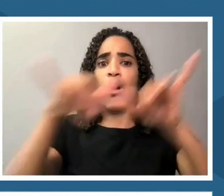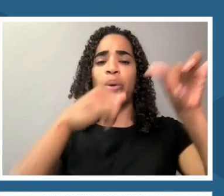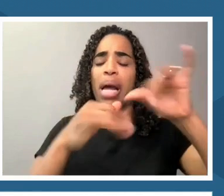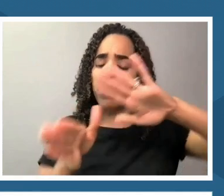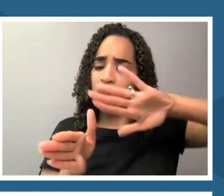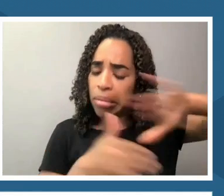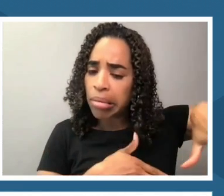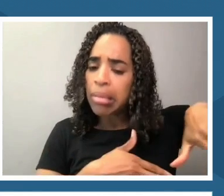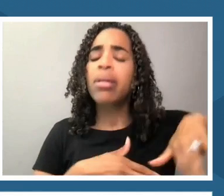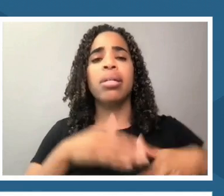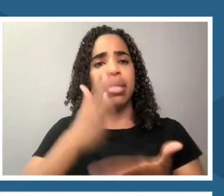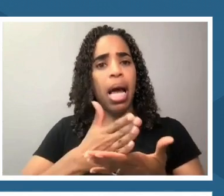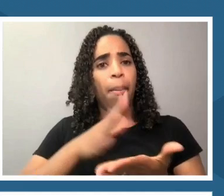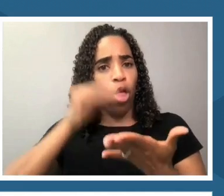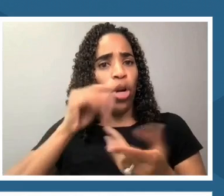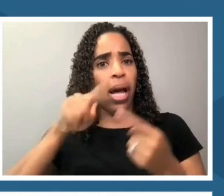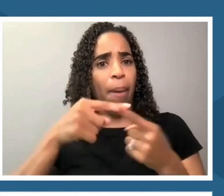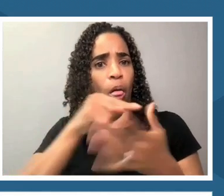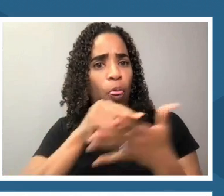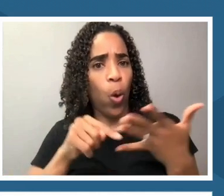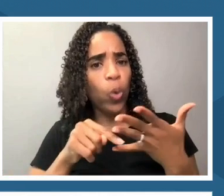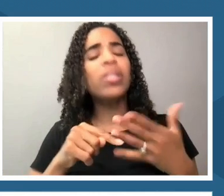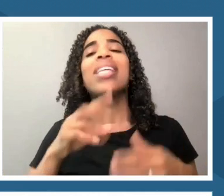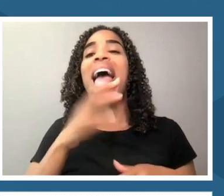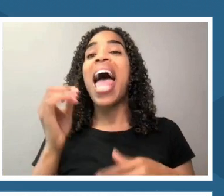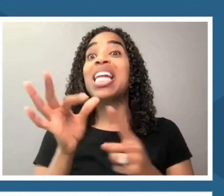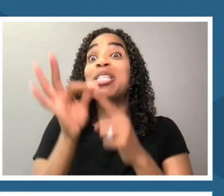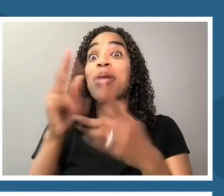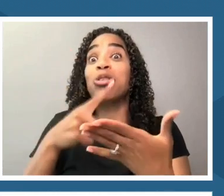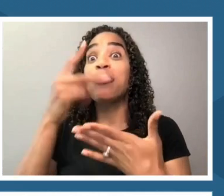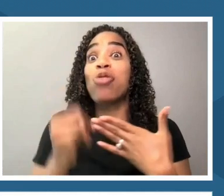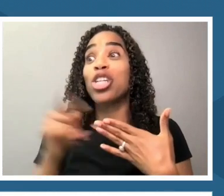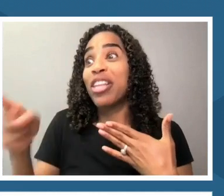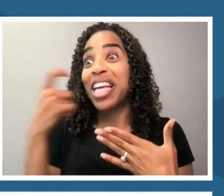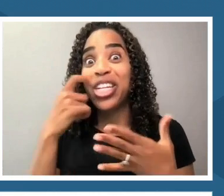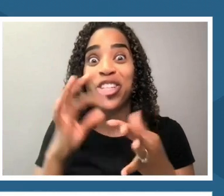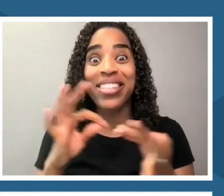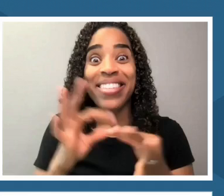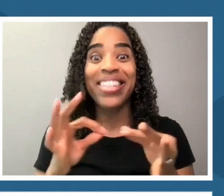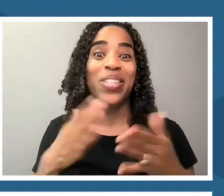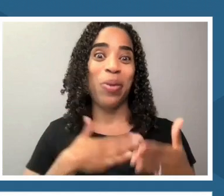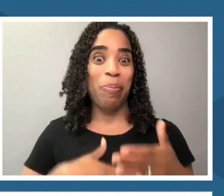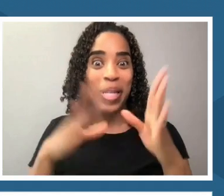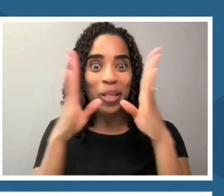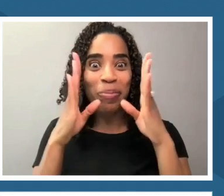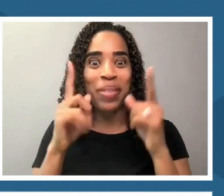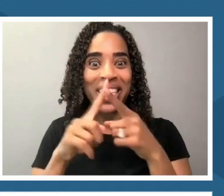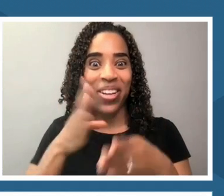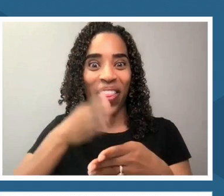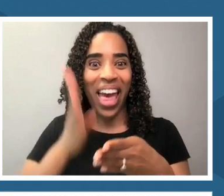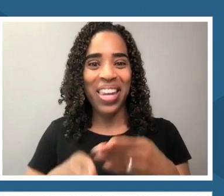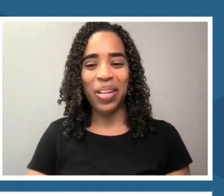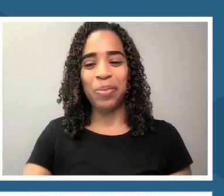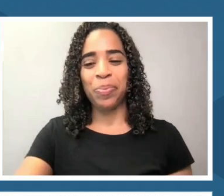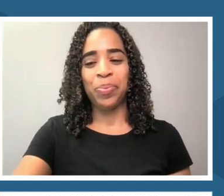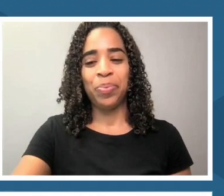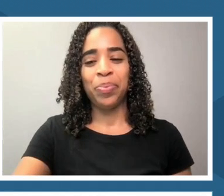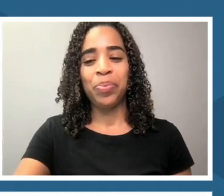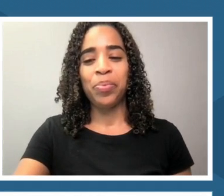the we are not a stereotype project that tk mentioned so please stay tuned until the end